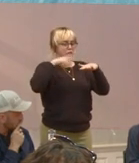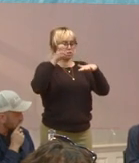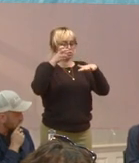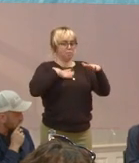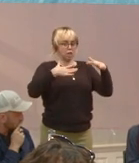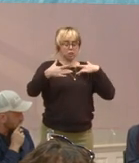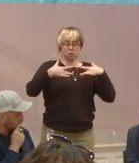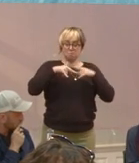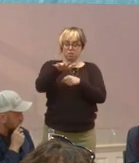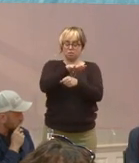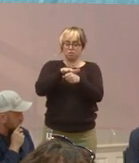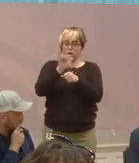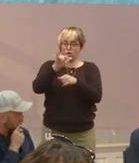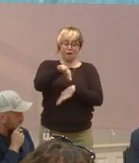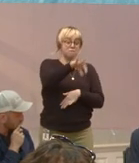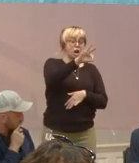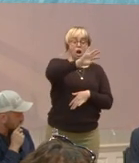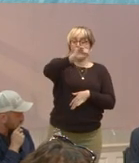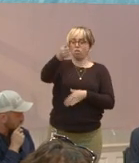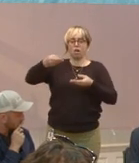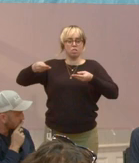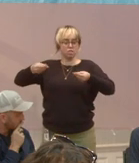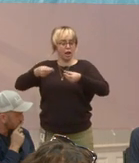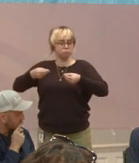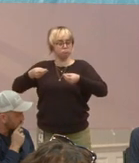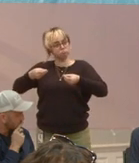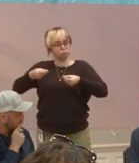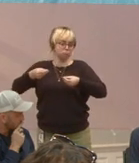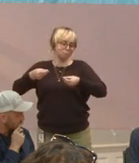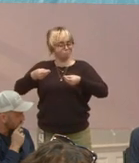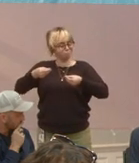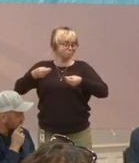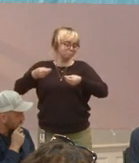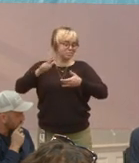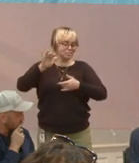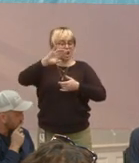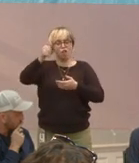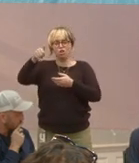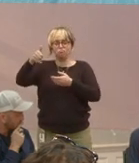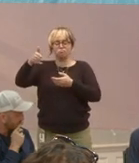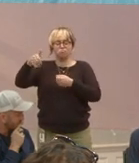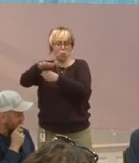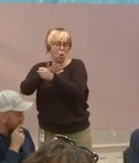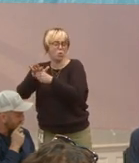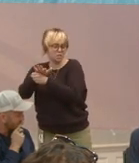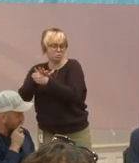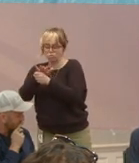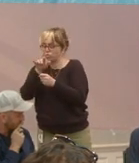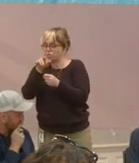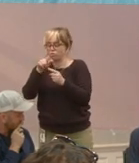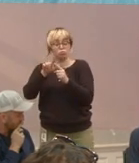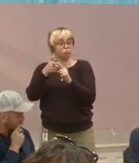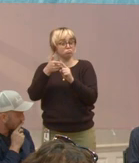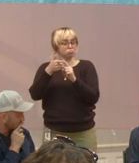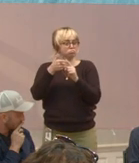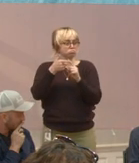the space and find other lands. Other locations, to gauge I must